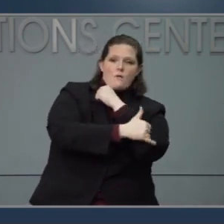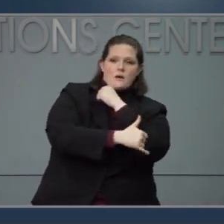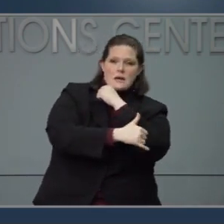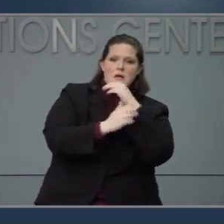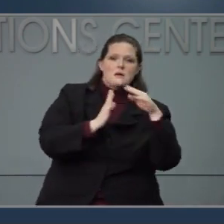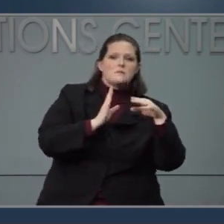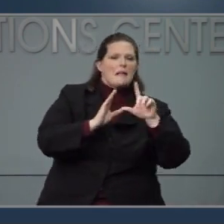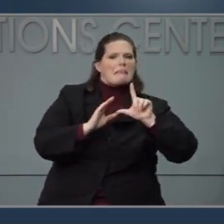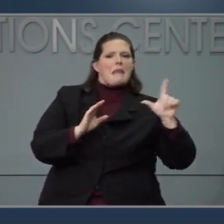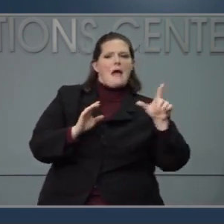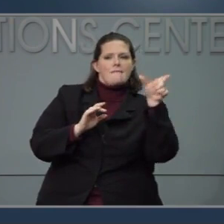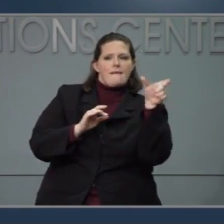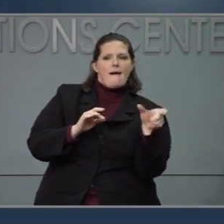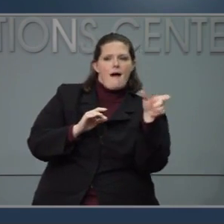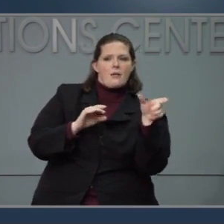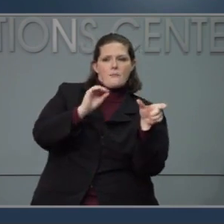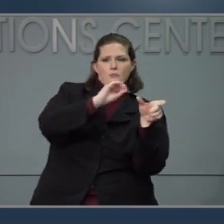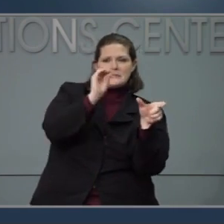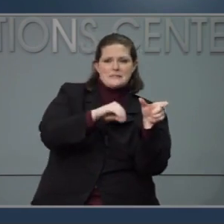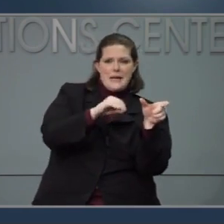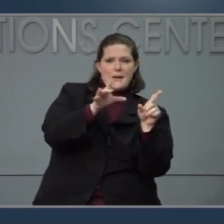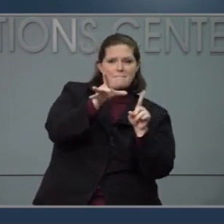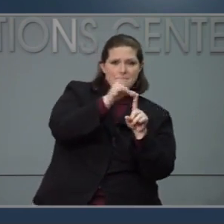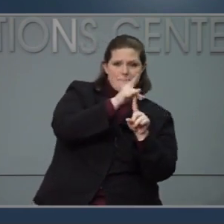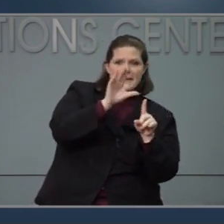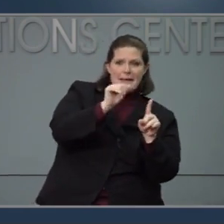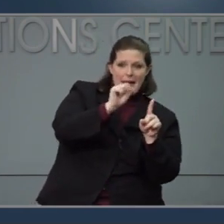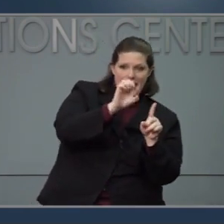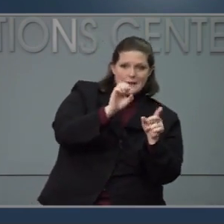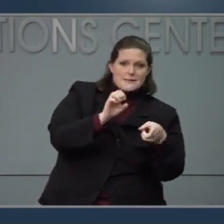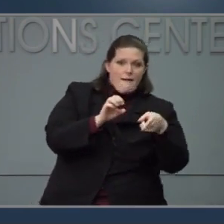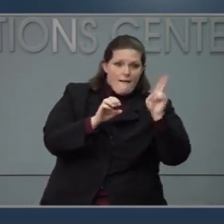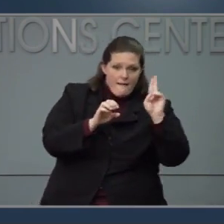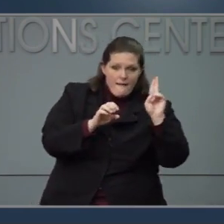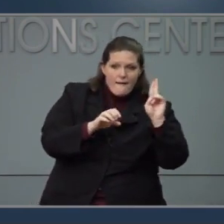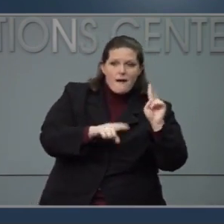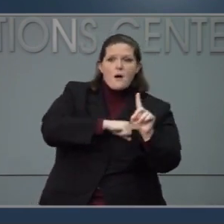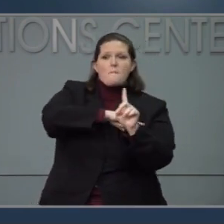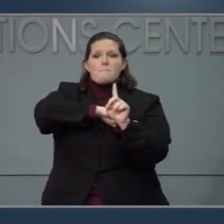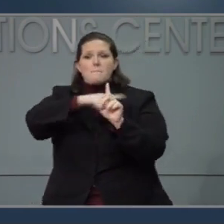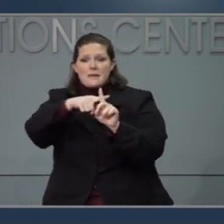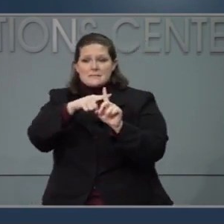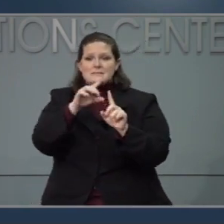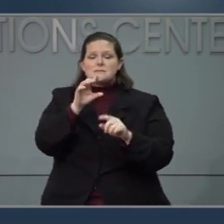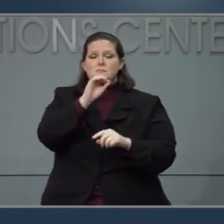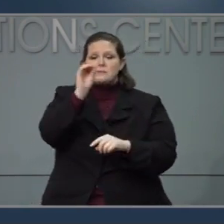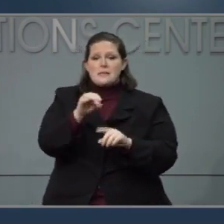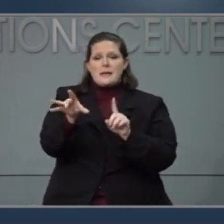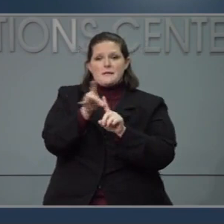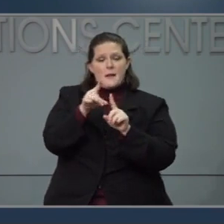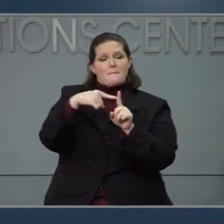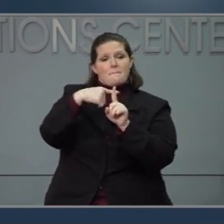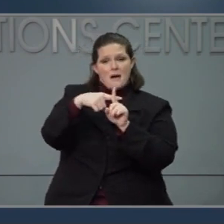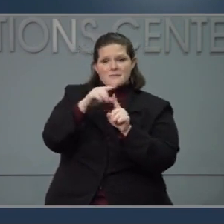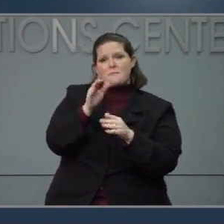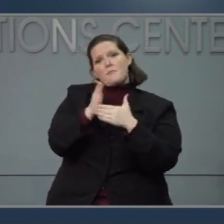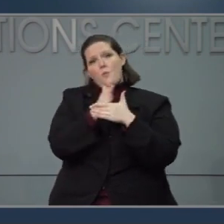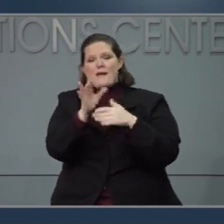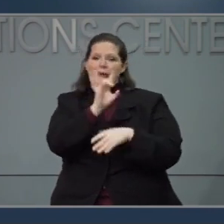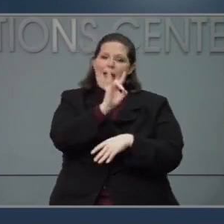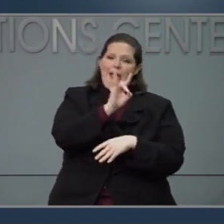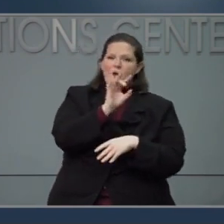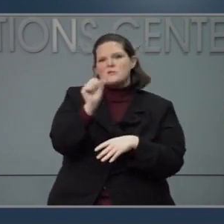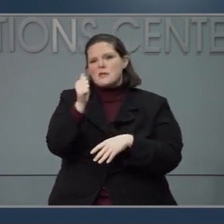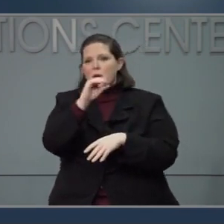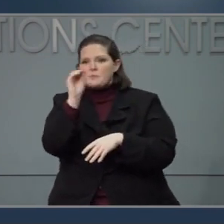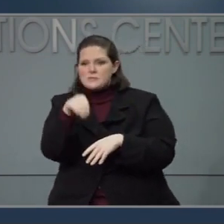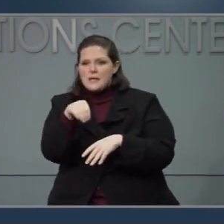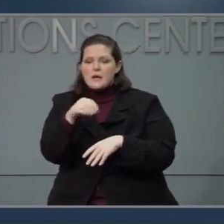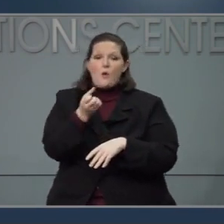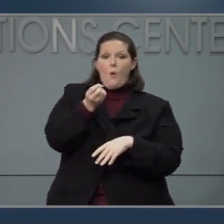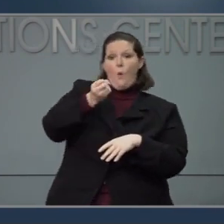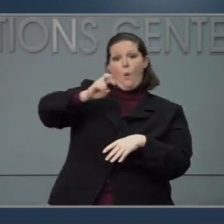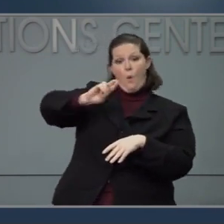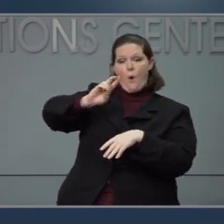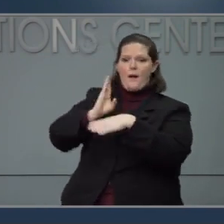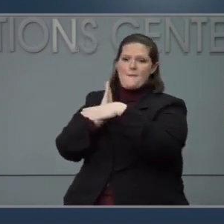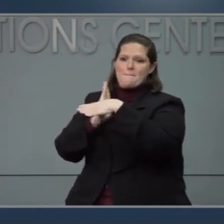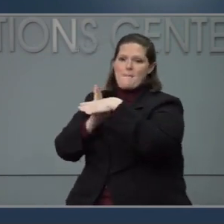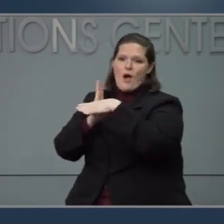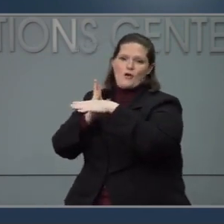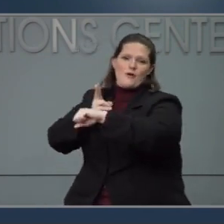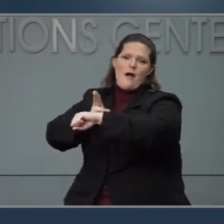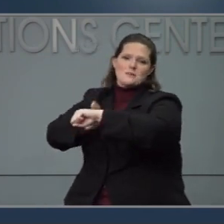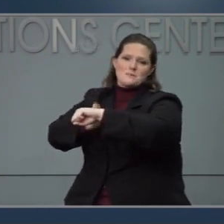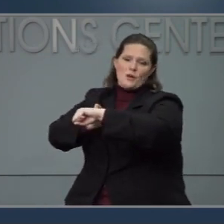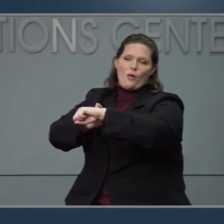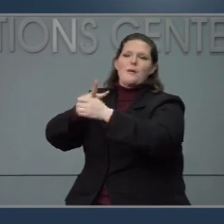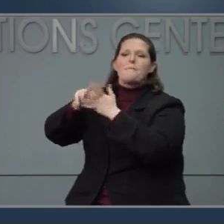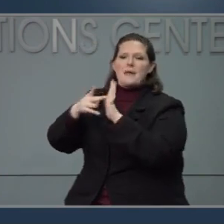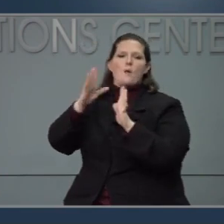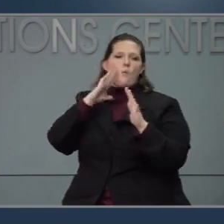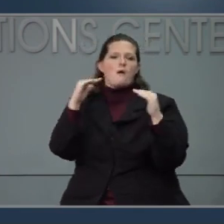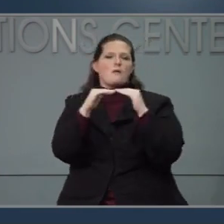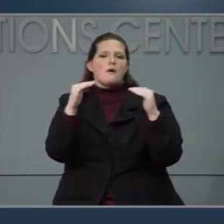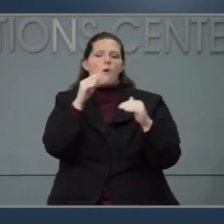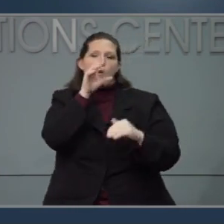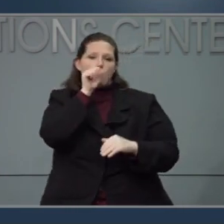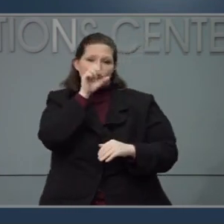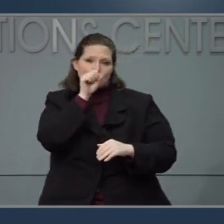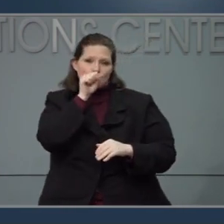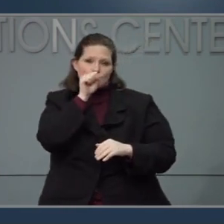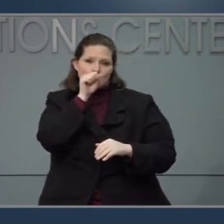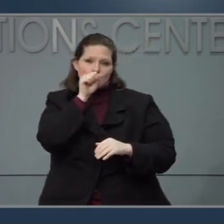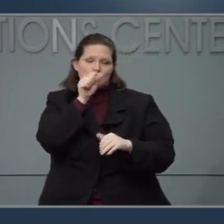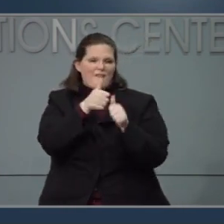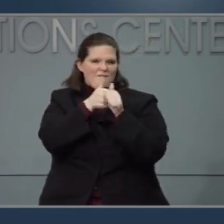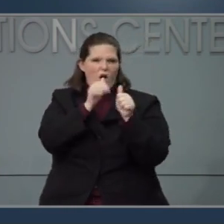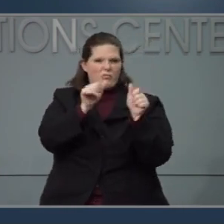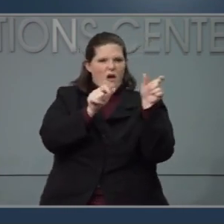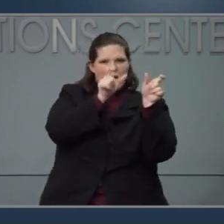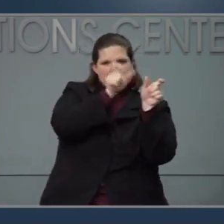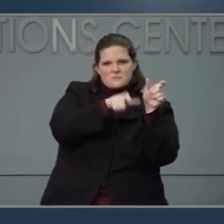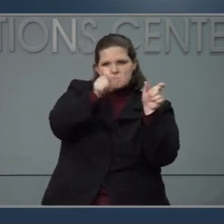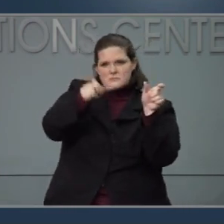FOR EXAMPLE, IF YOUR COUNTY CROSSES THE CASE RATE THRESHOLD IN THE LEFT-HAND COLUMN AND THERE PERCENT THAT TESTED POSITIVE ARE BETWEEN EIGHT AND 10% OR THE HOSPITAL IMPACT SCORE